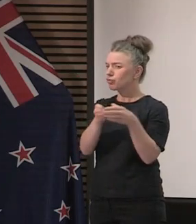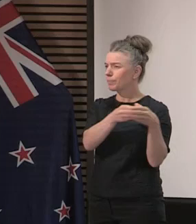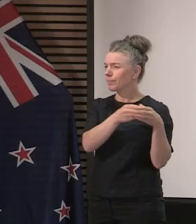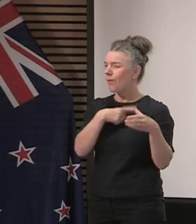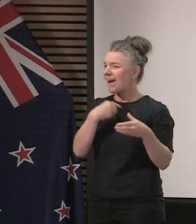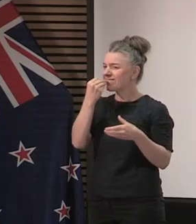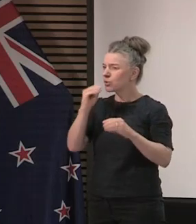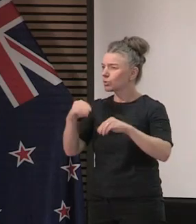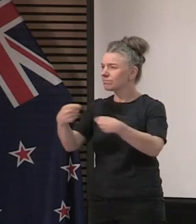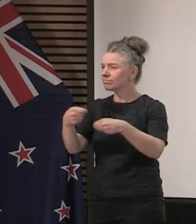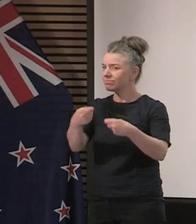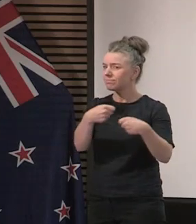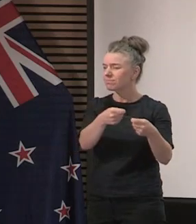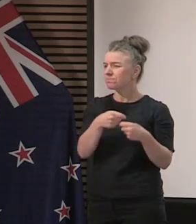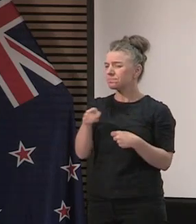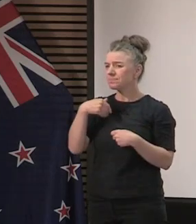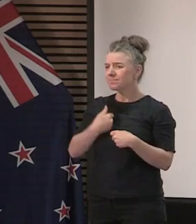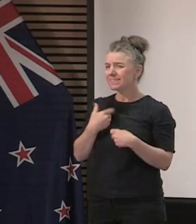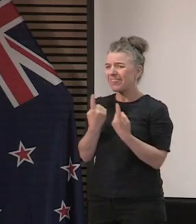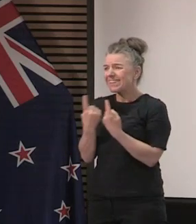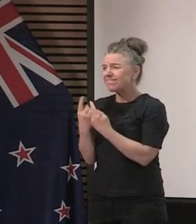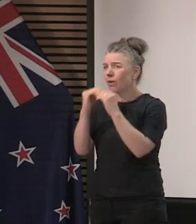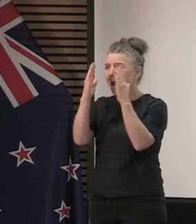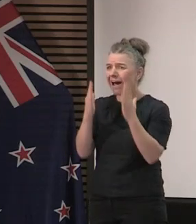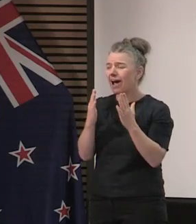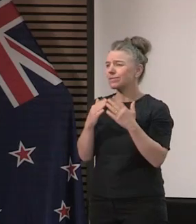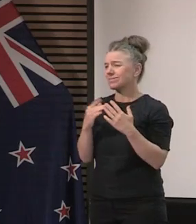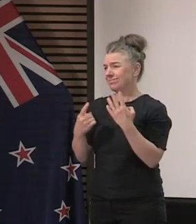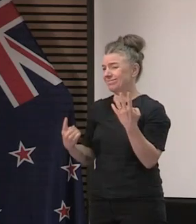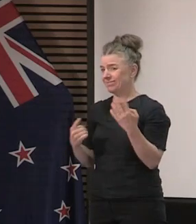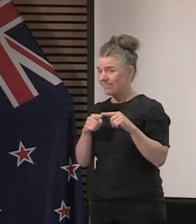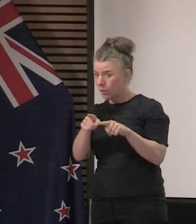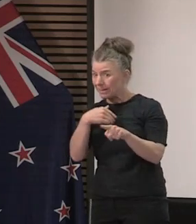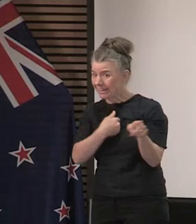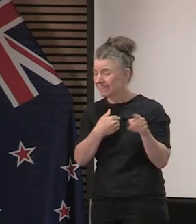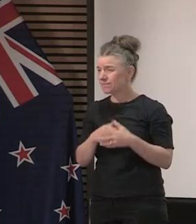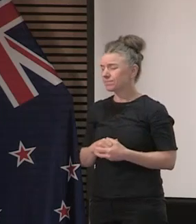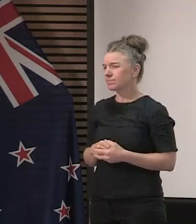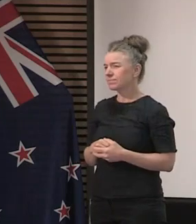another 30 million into our civil defence group so they can keep providing food parcel, household goods and